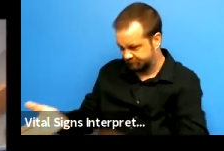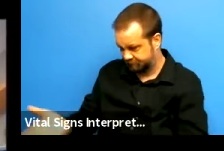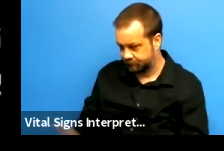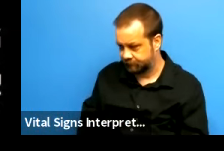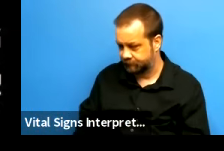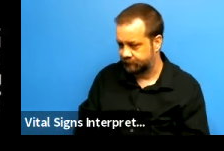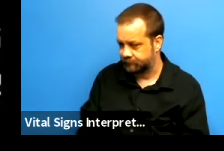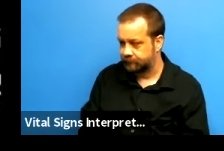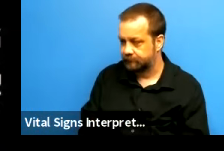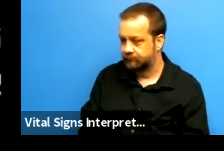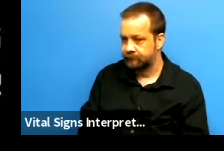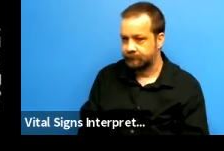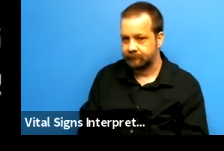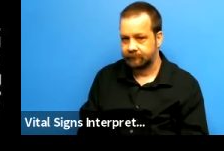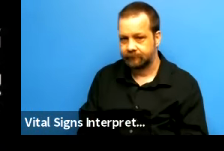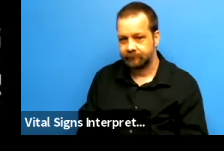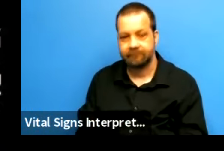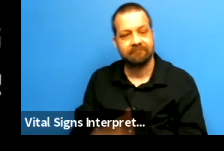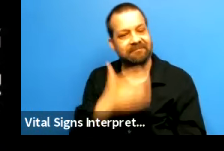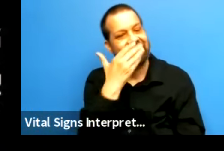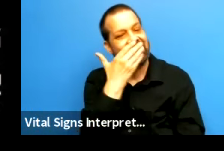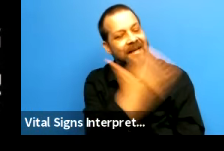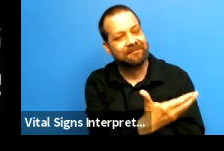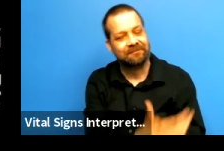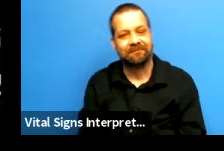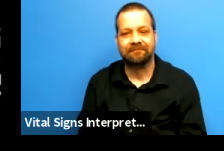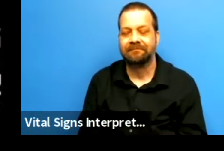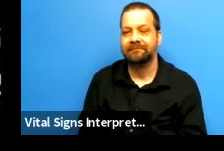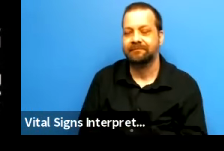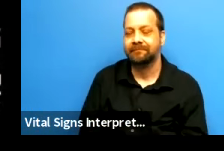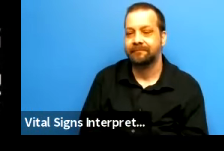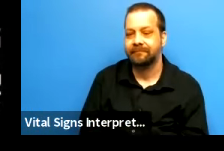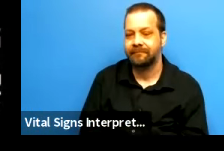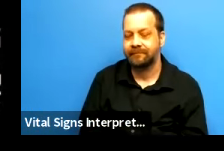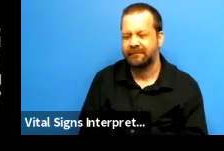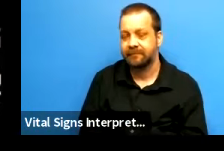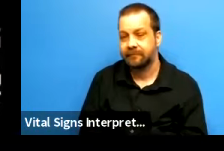Pam Williamson: Thanks, Carolyn. As we have discussed some,